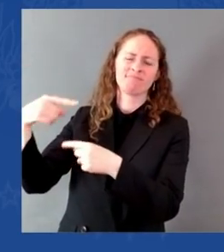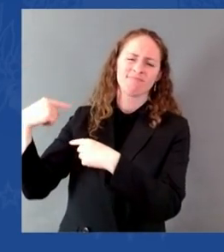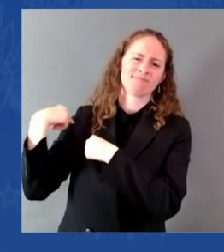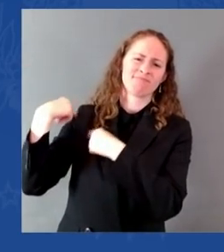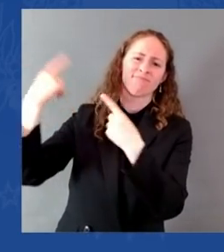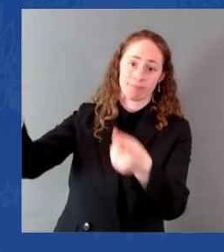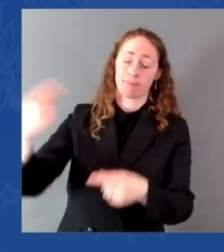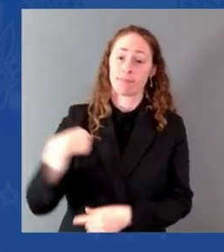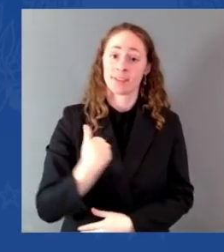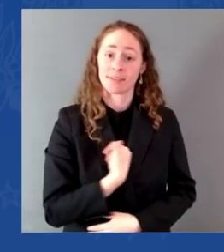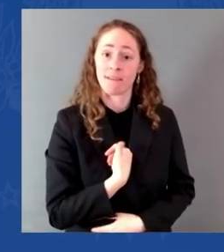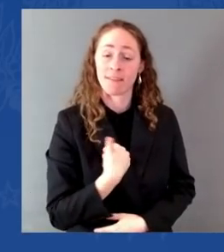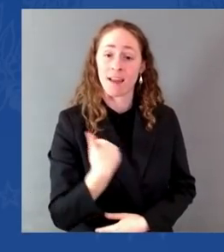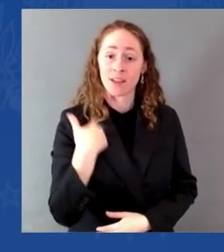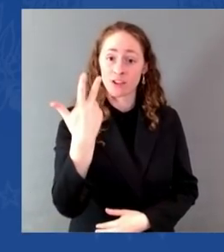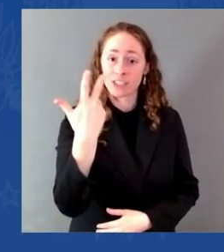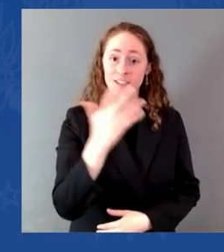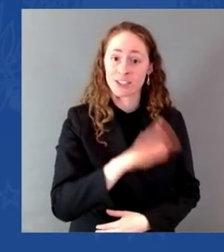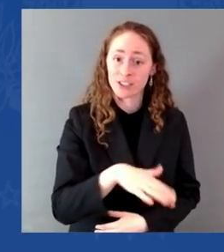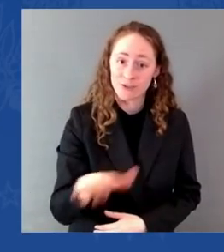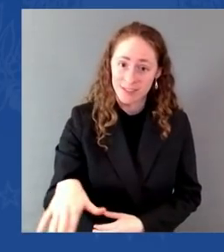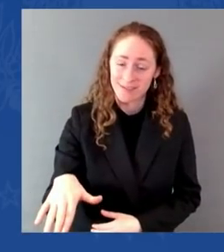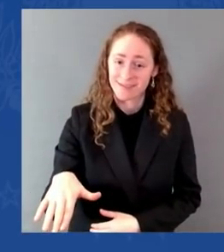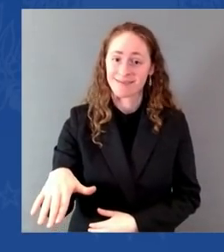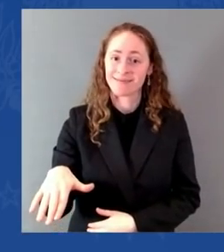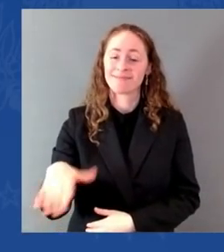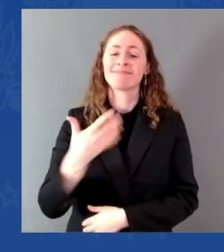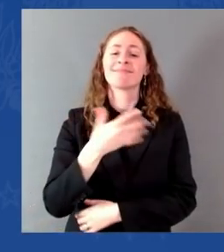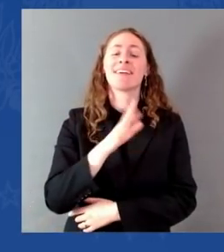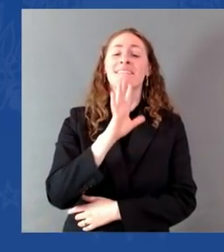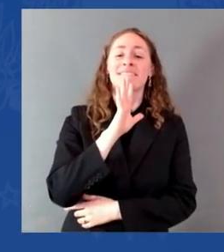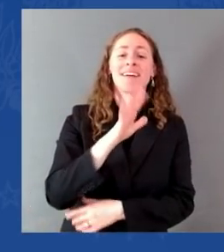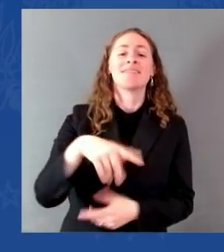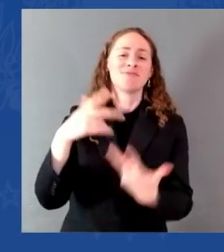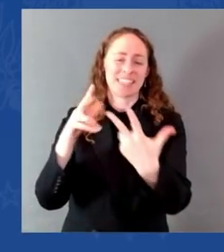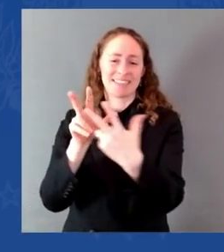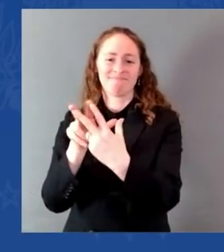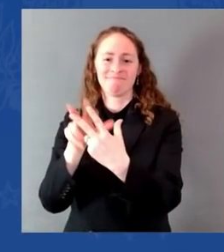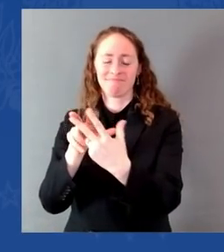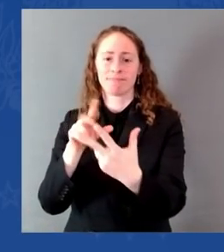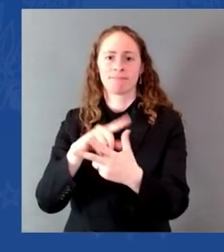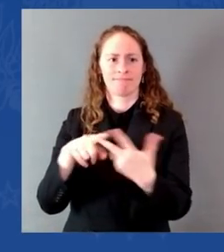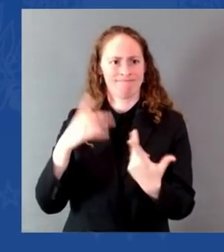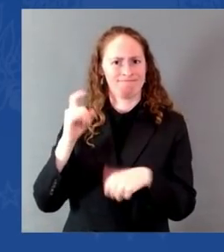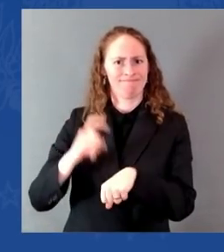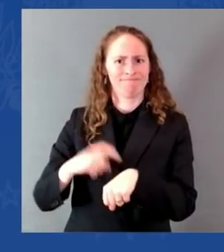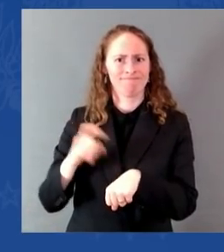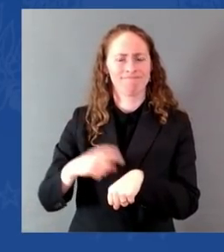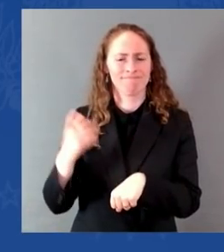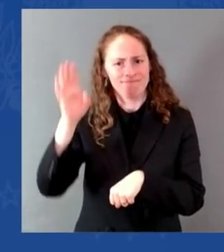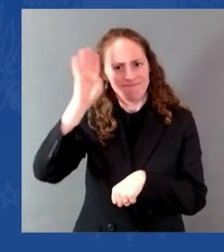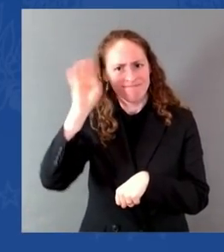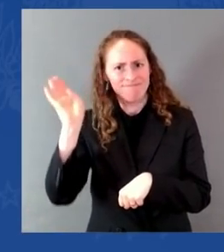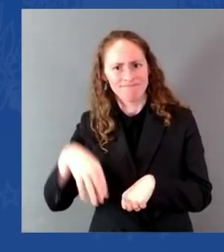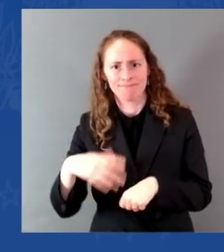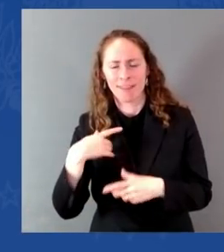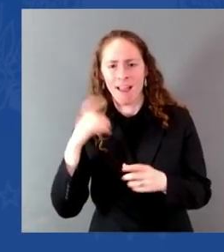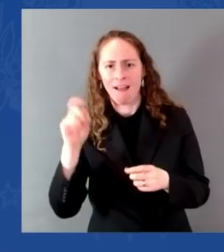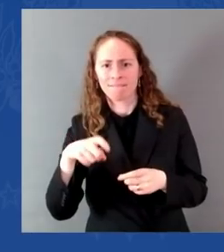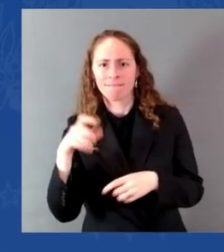I recently transferred to a maintenance department where I could work eight hours a for baseball games, basketball games. It just be a day.